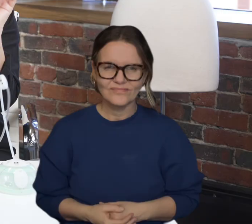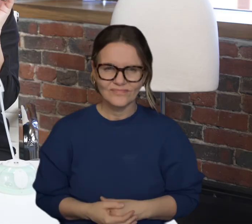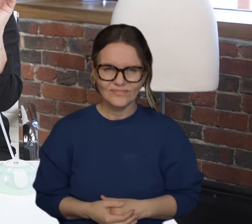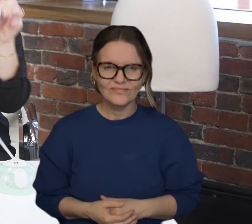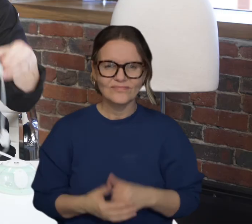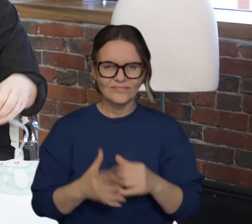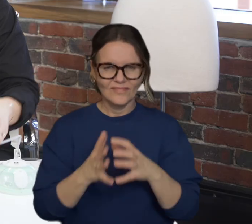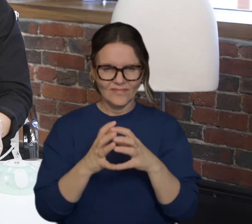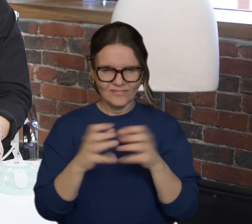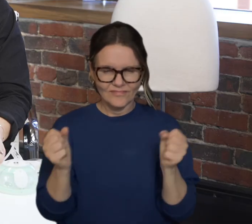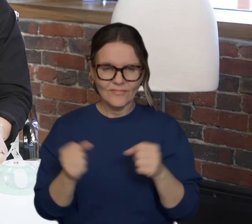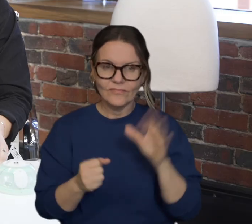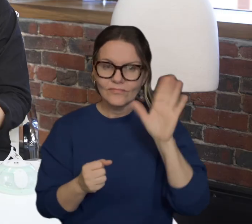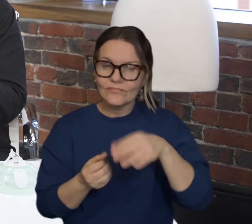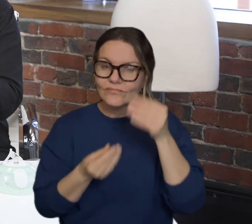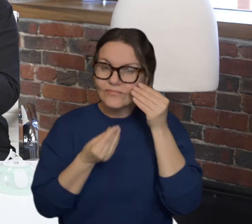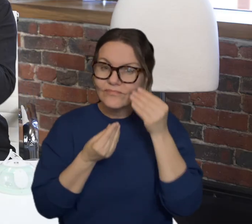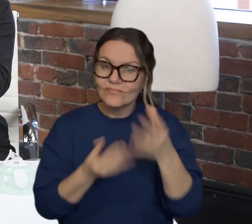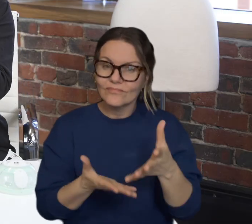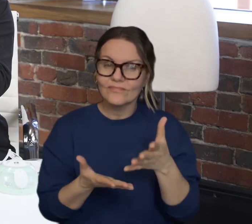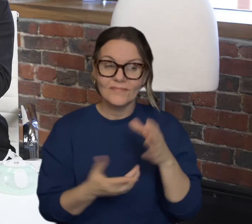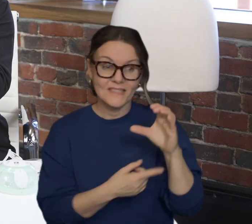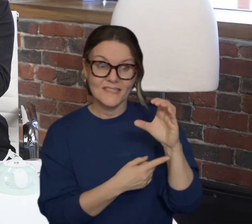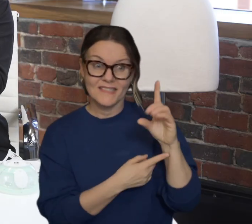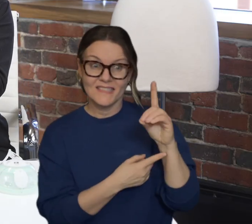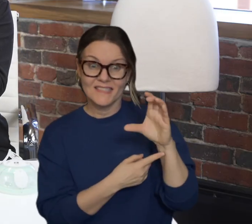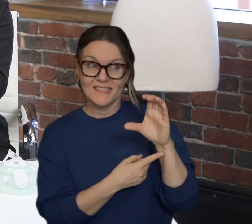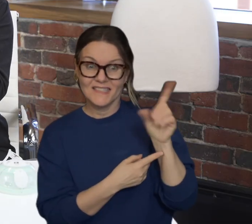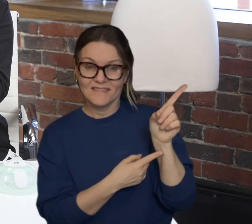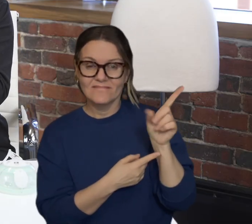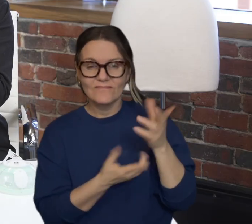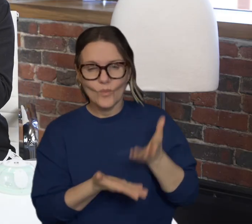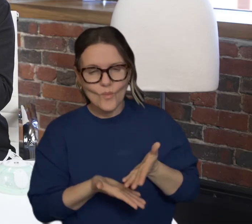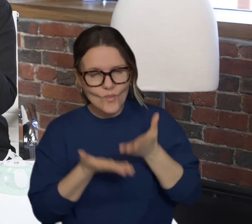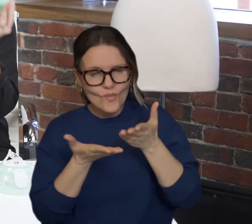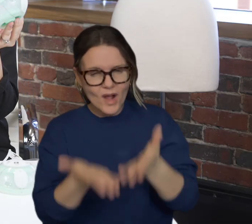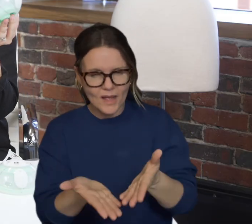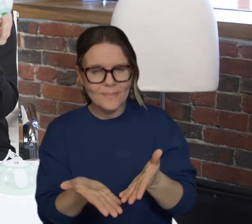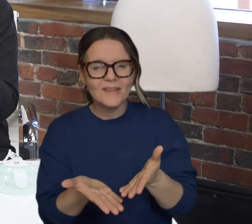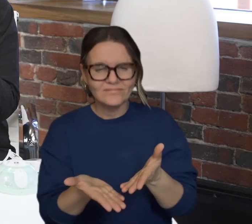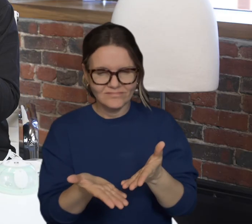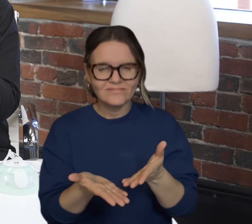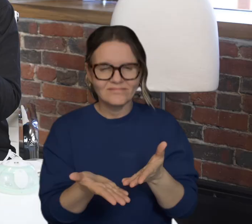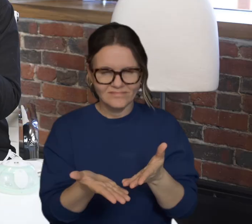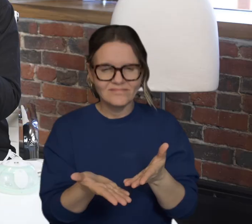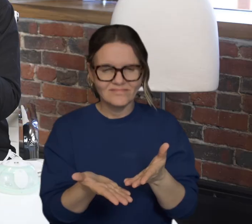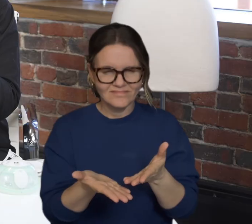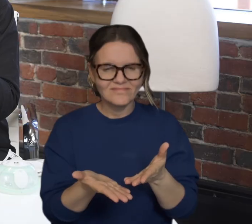like that and your collection cups are going to be taken apart and washed